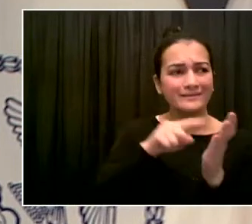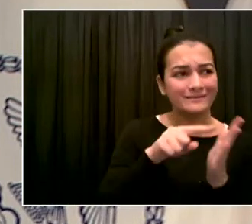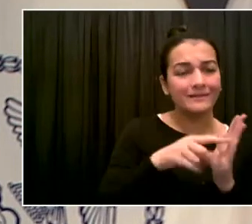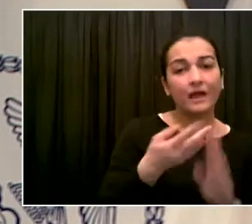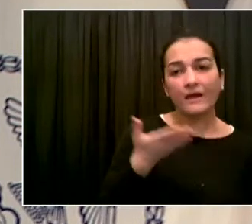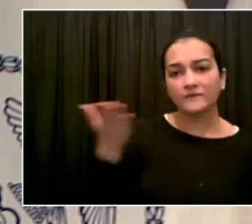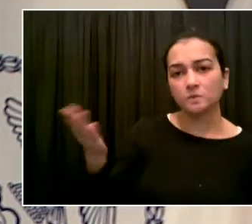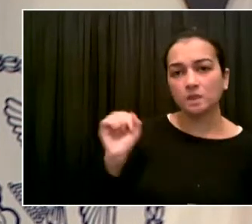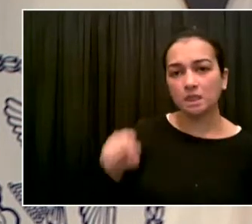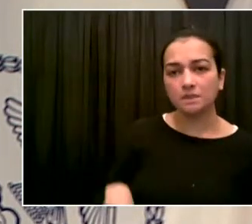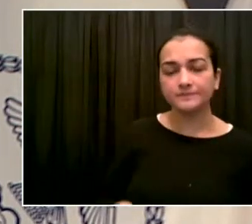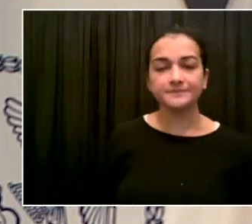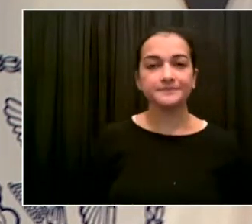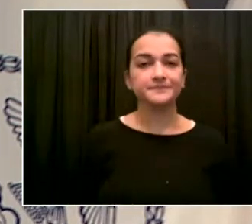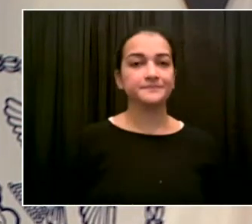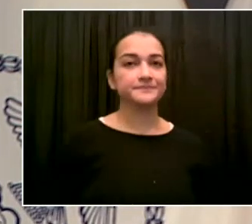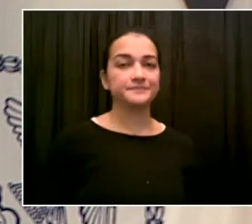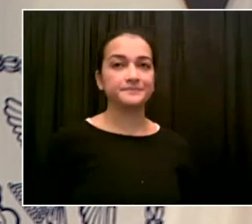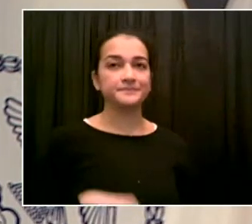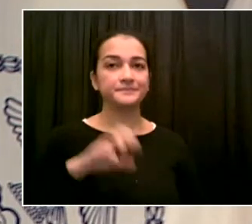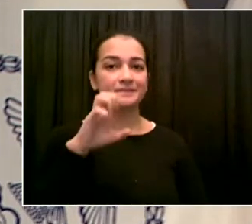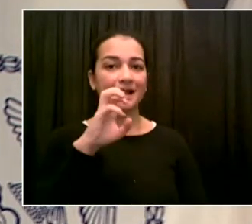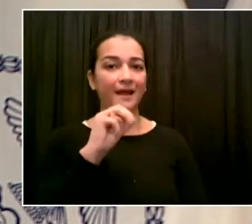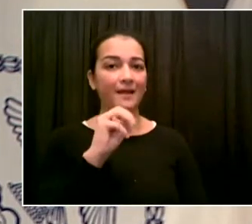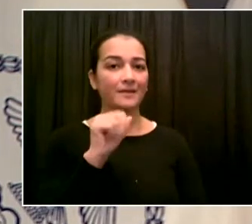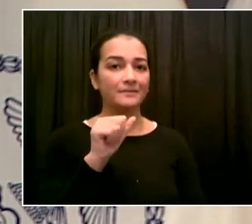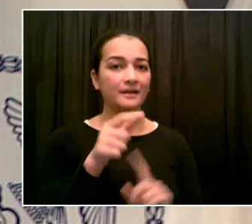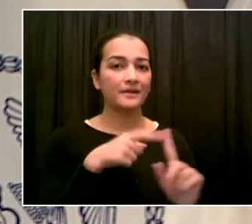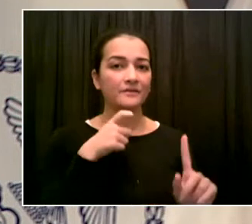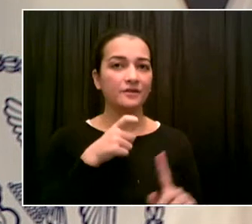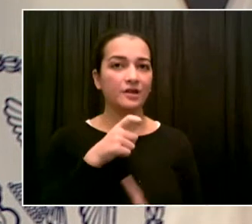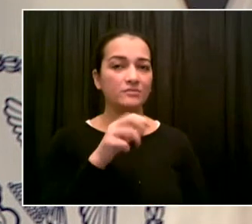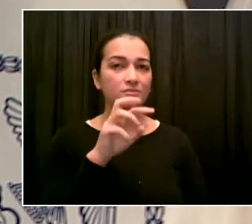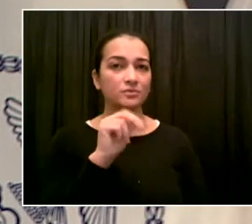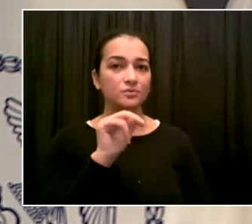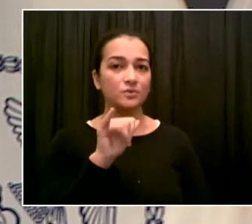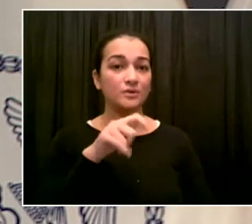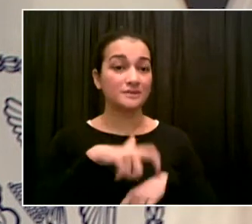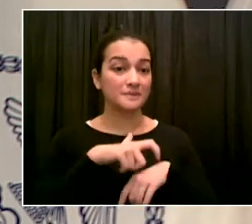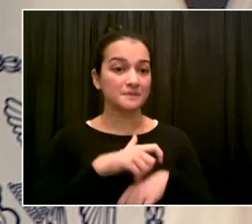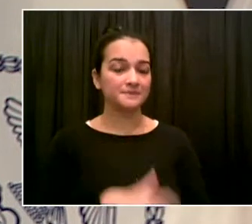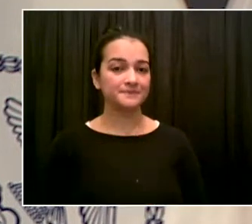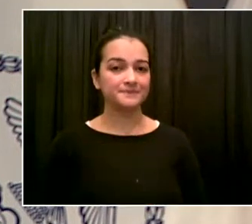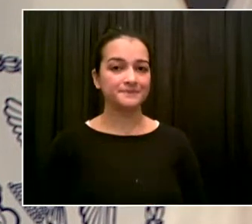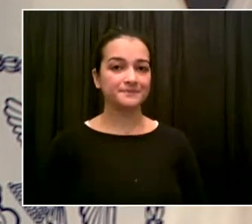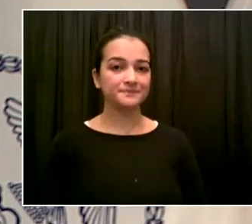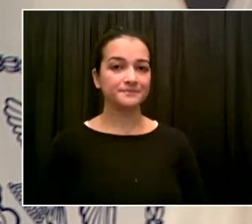THE PREVIOUS ROUND SHE N CA GET THE FRAME OF REFERENCE.